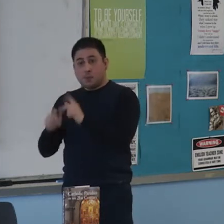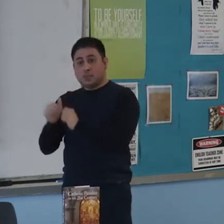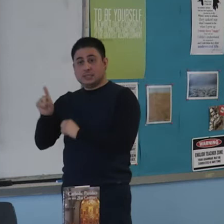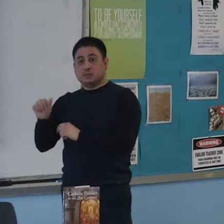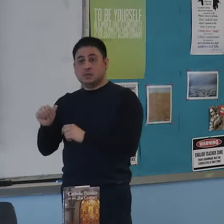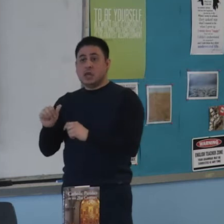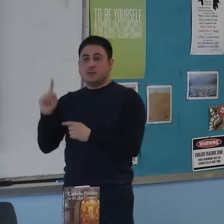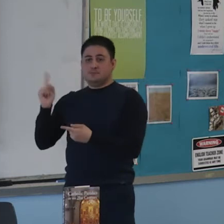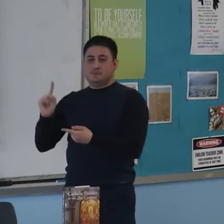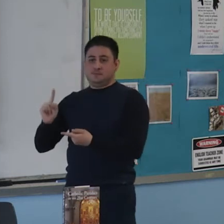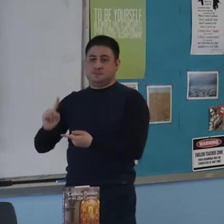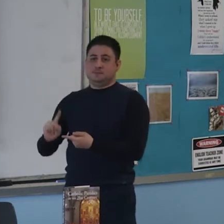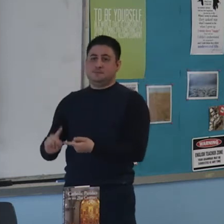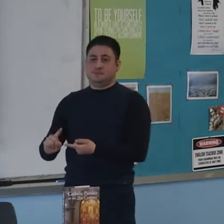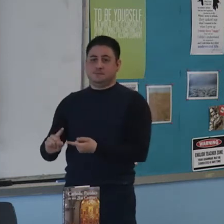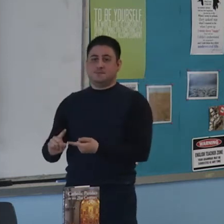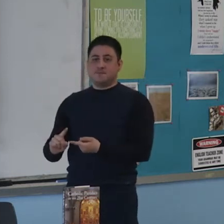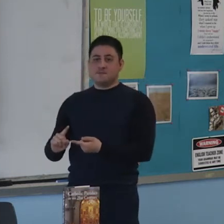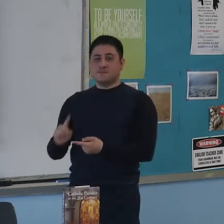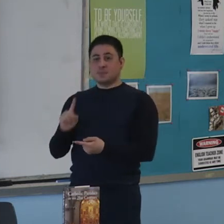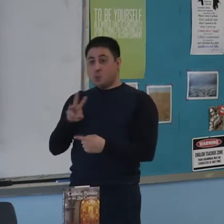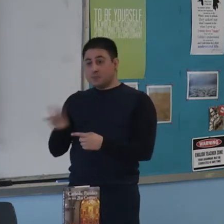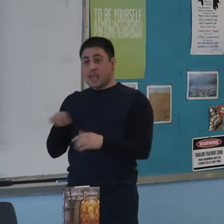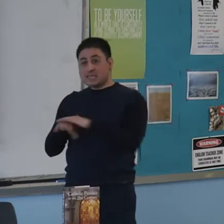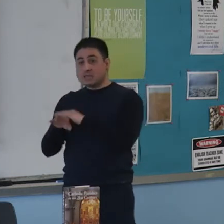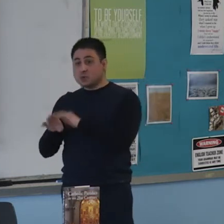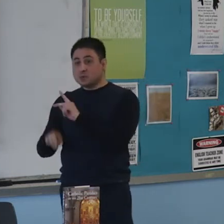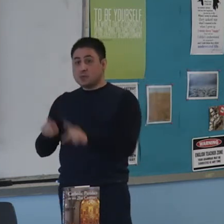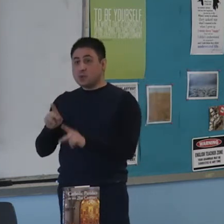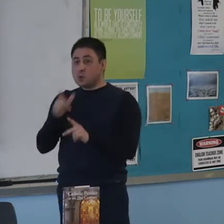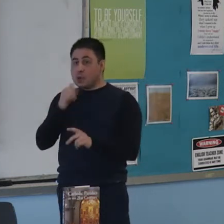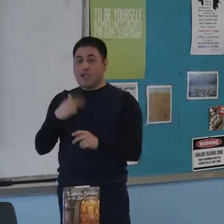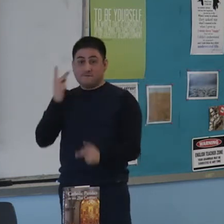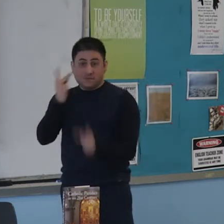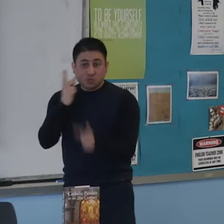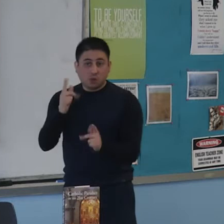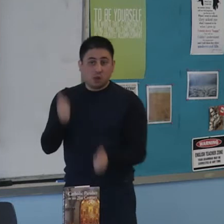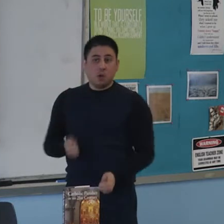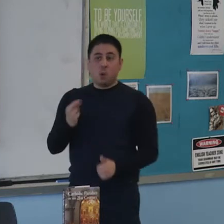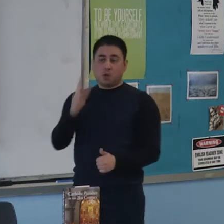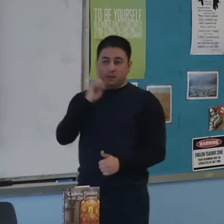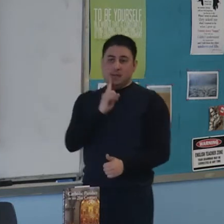number. Is the website accessible to those with visual or deaf